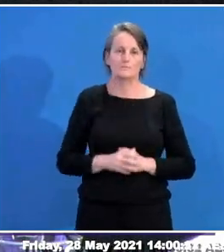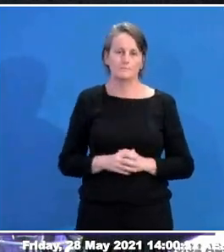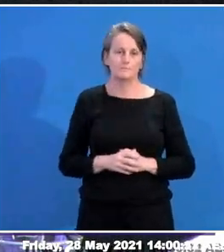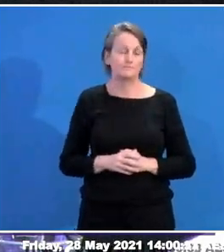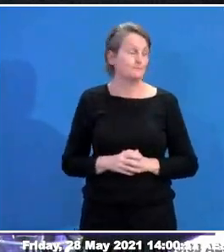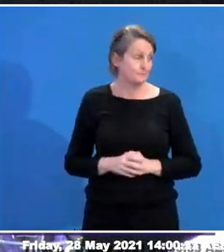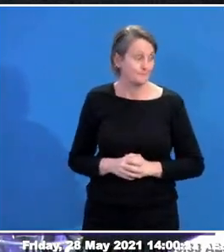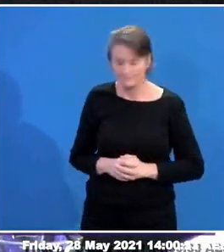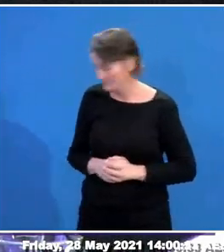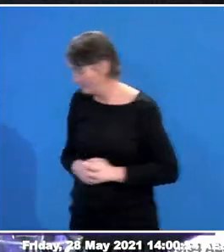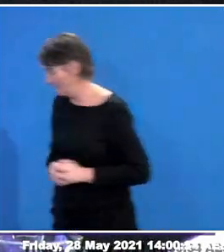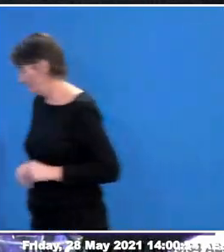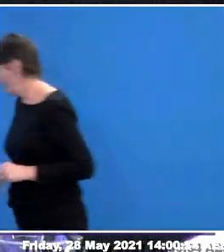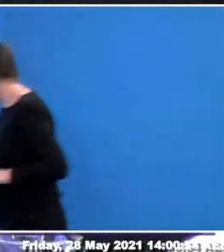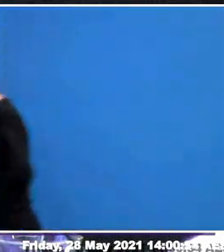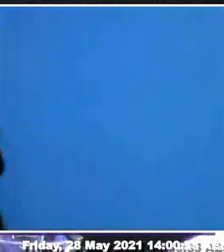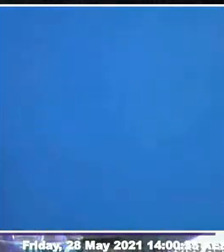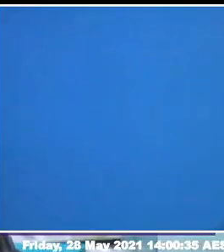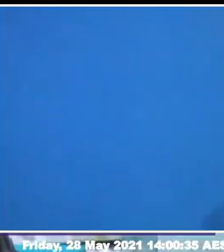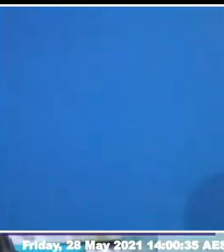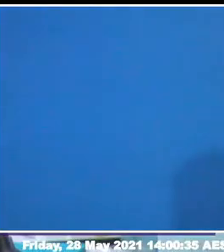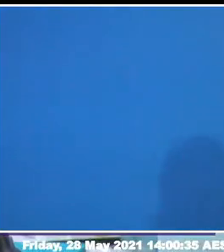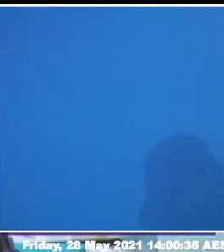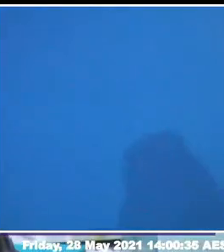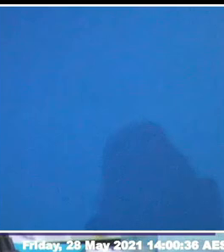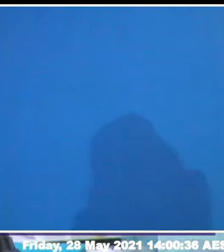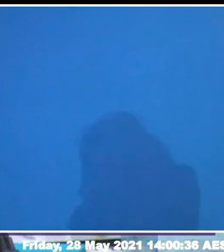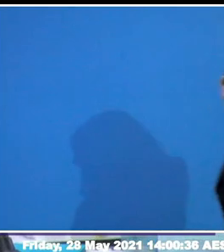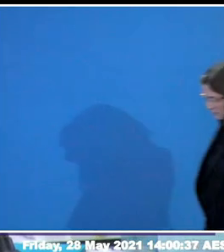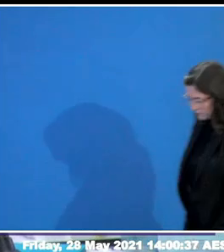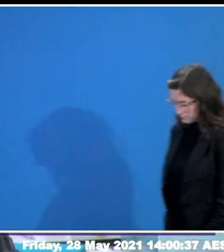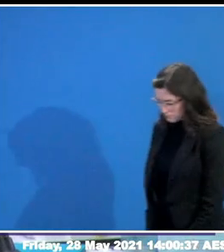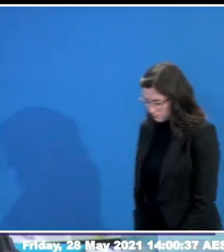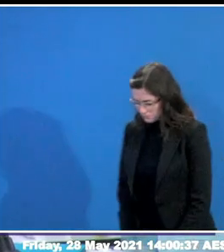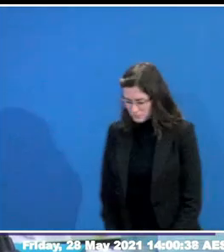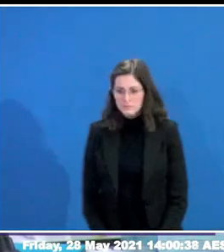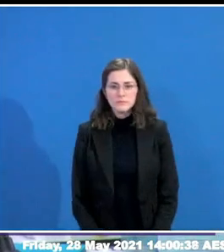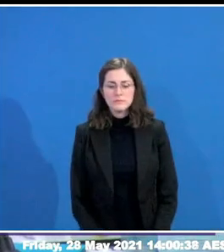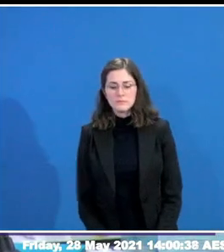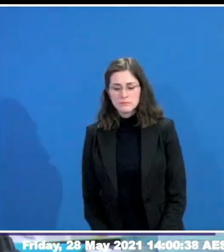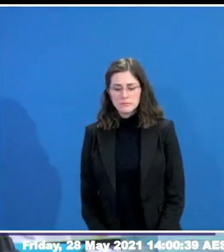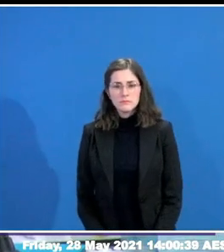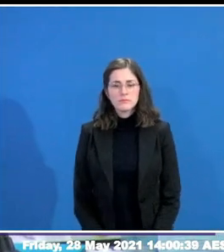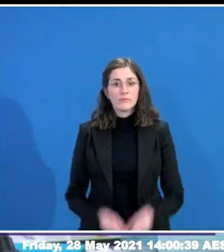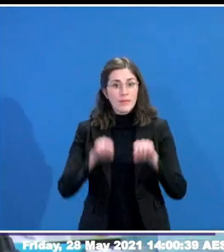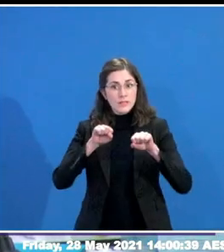Do I gather from what you have said that home modifications can be applied to social or public housing?